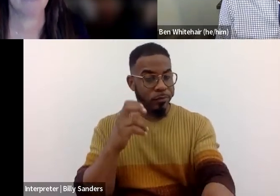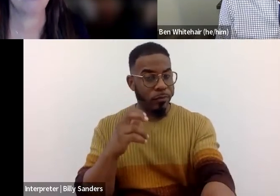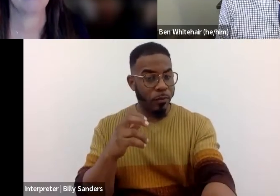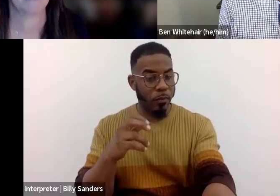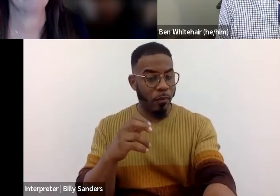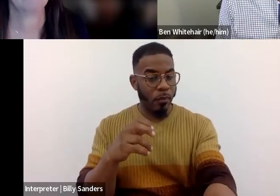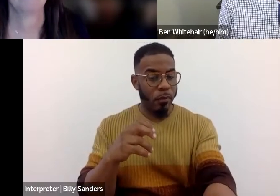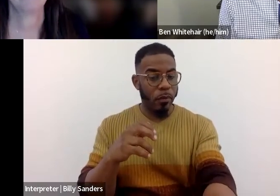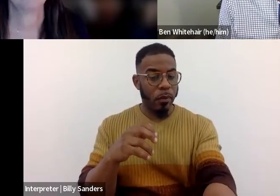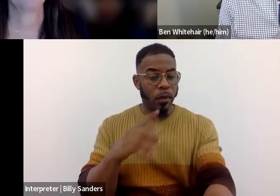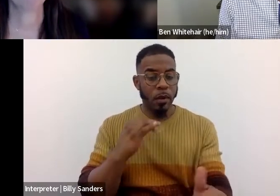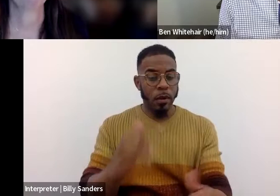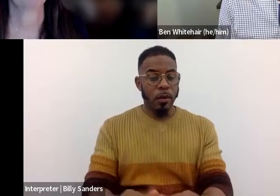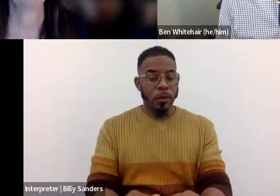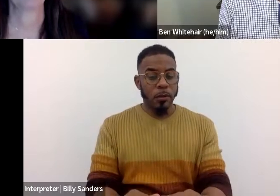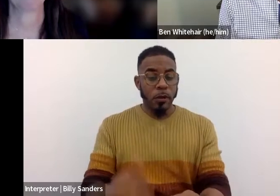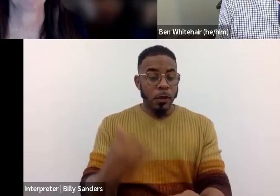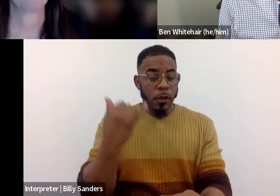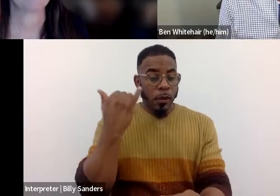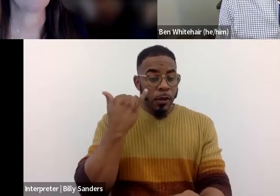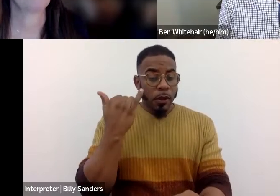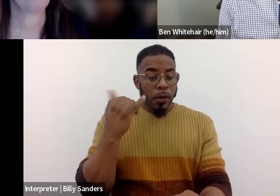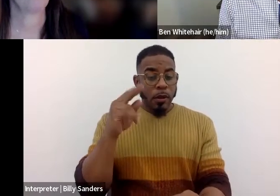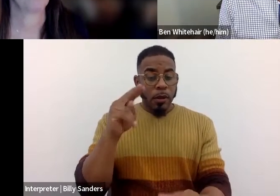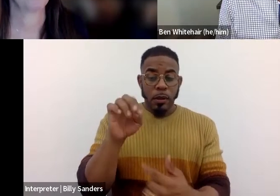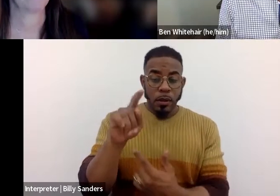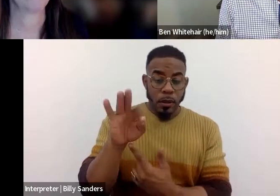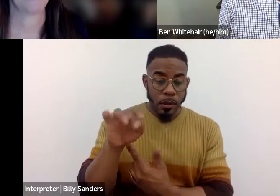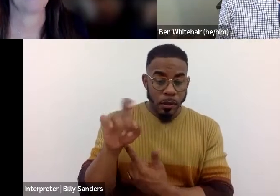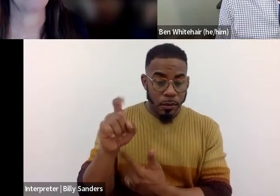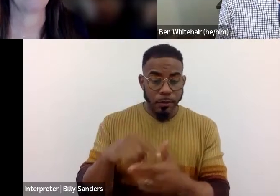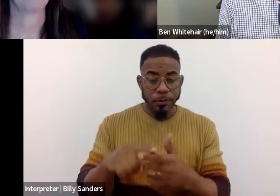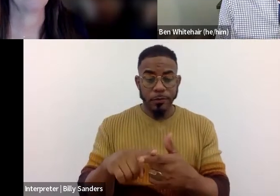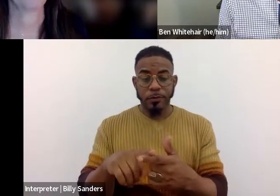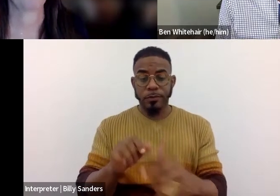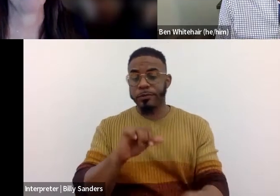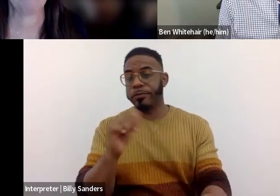quite a bit now, if a Netflix or another streaming platform